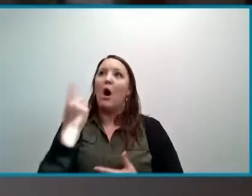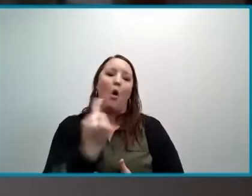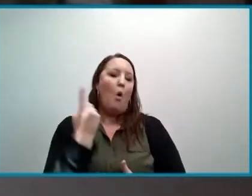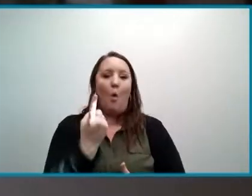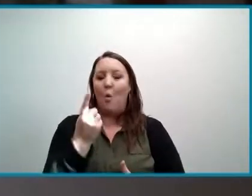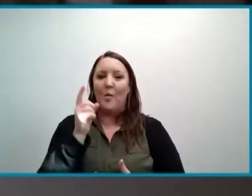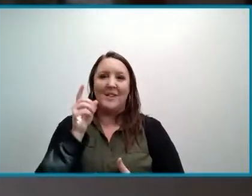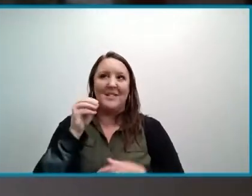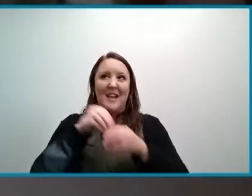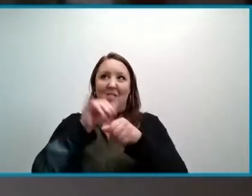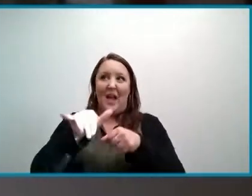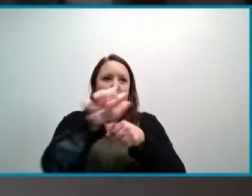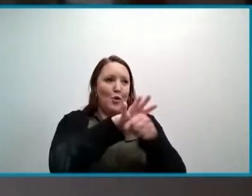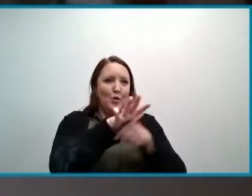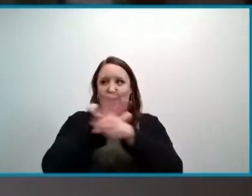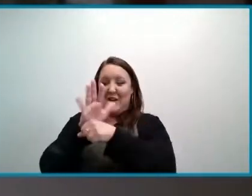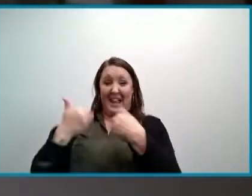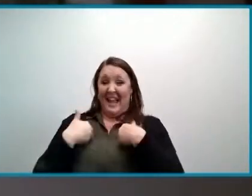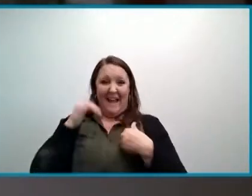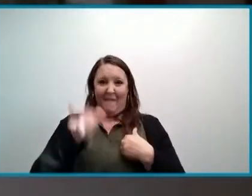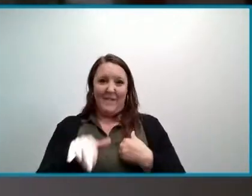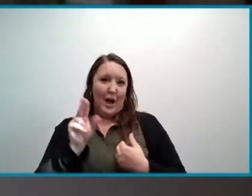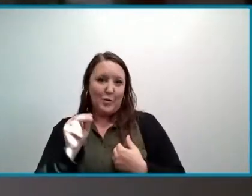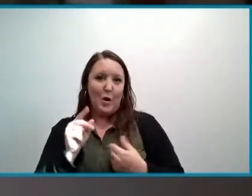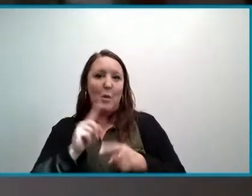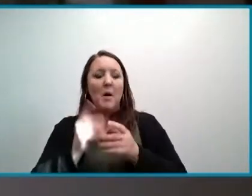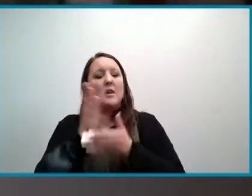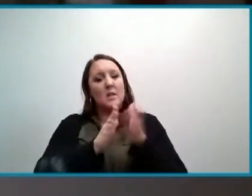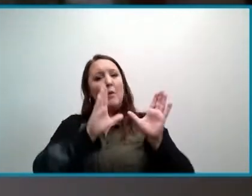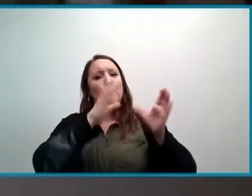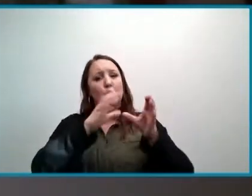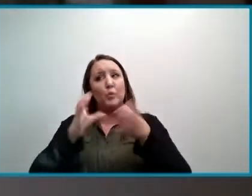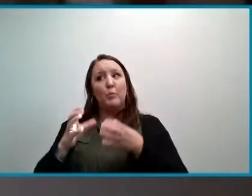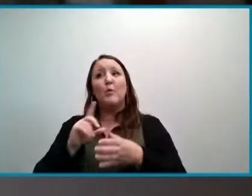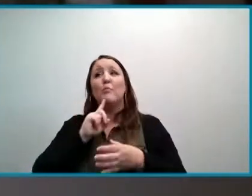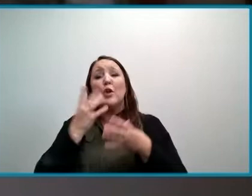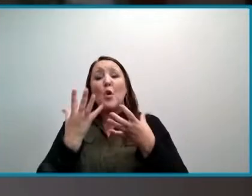and there's certainly groups that we've wanted to work with that